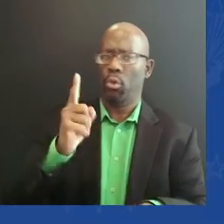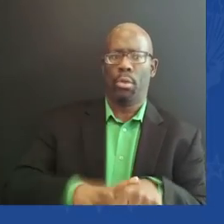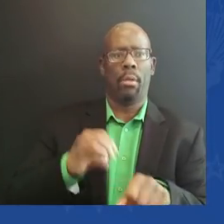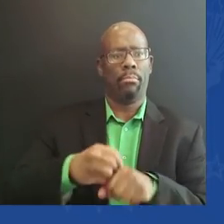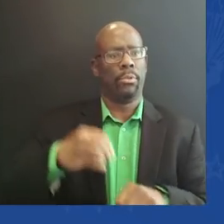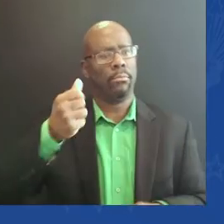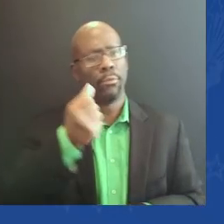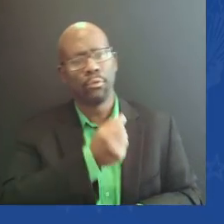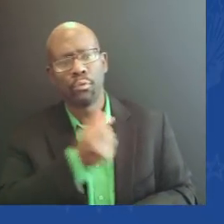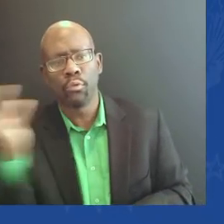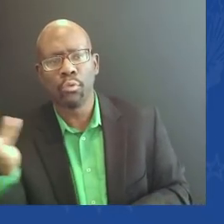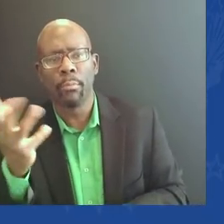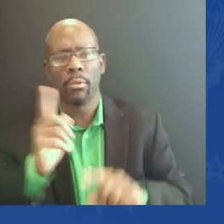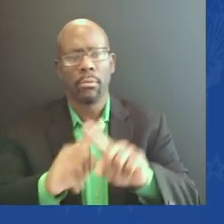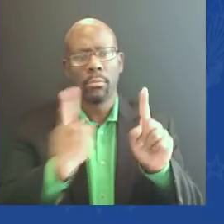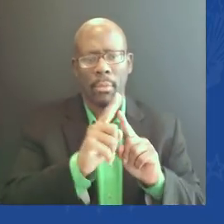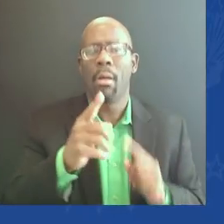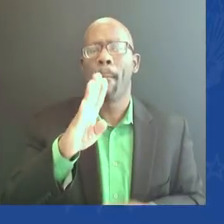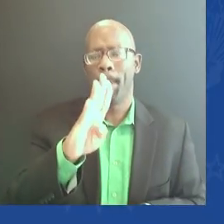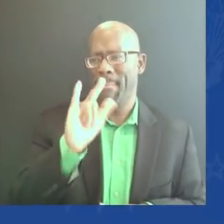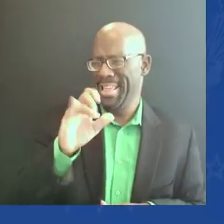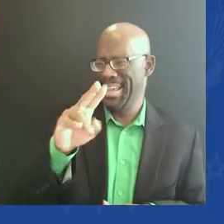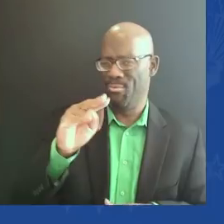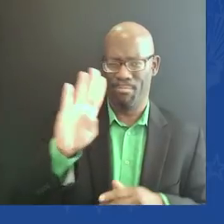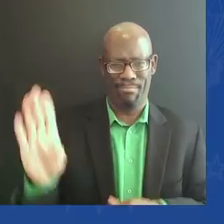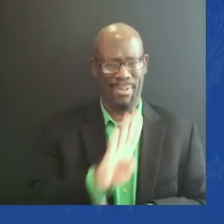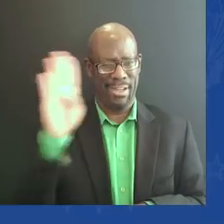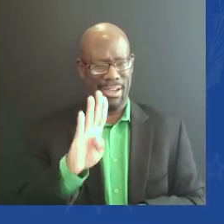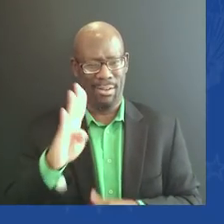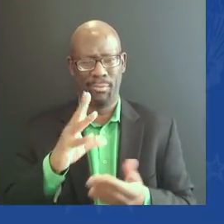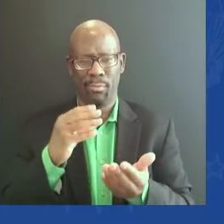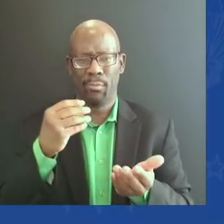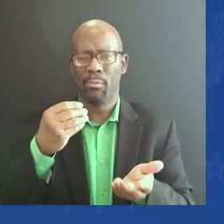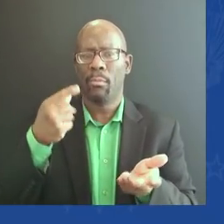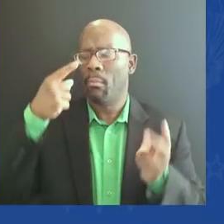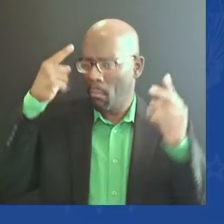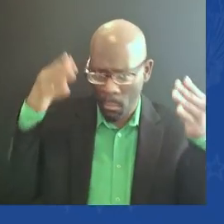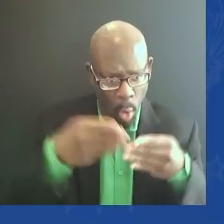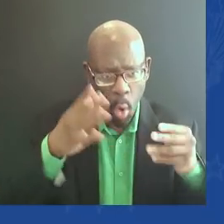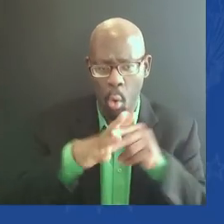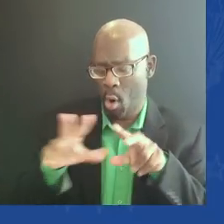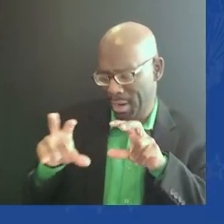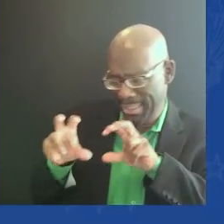to make sure we have access to everything we need. And it's going to give workers and folks